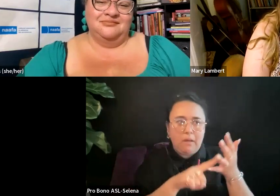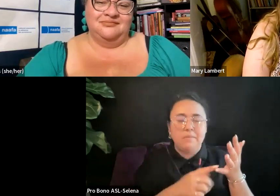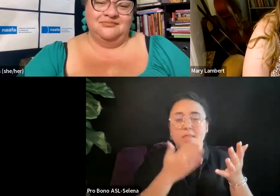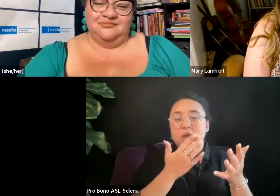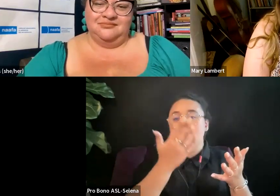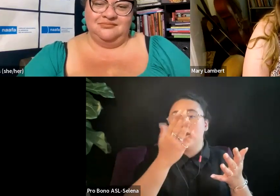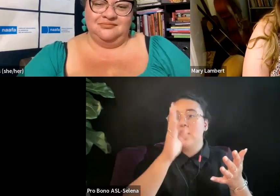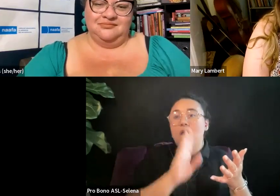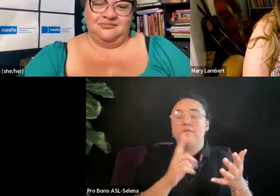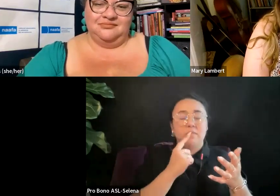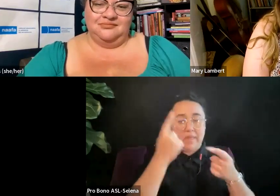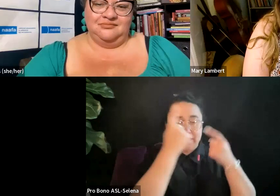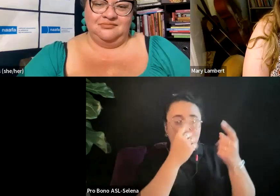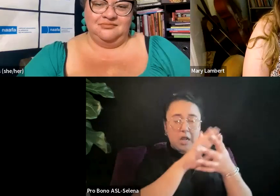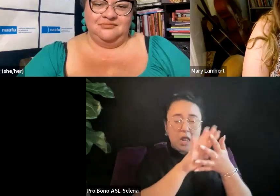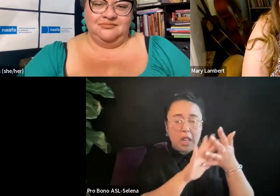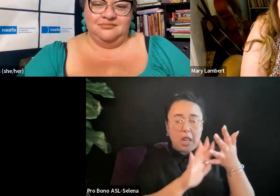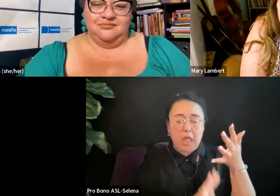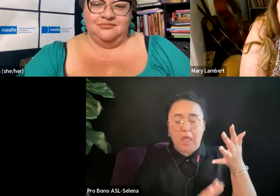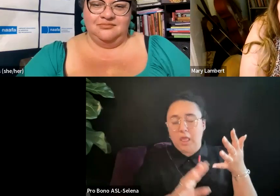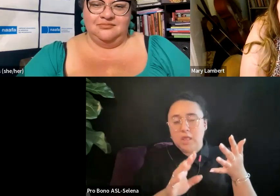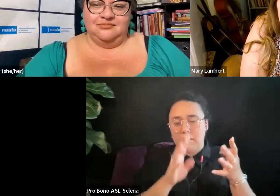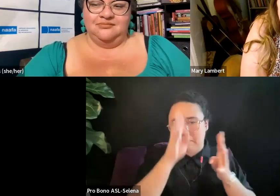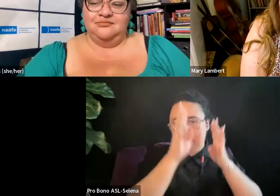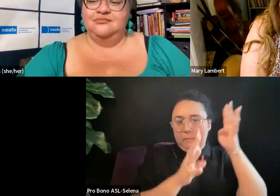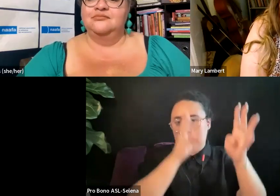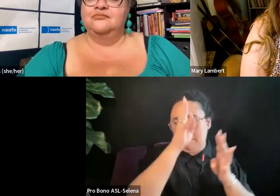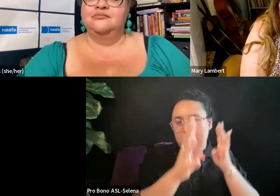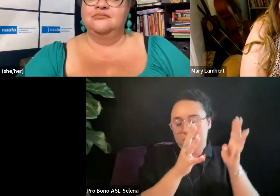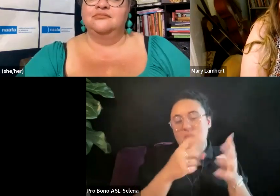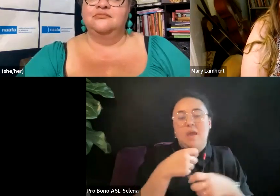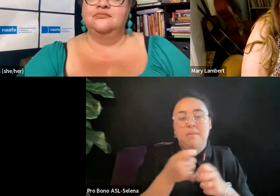because I think I, I, you know, I like I made it happen for myself.